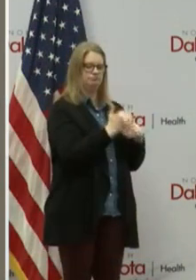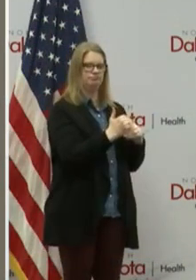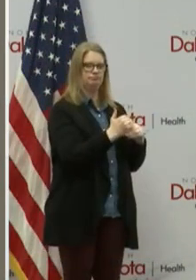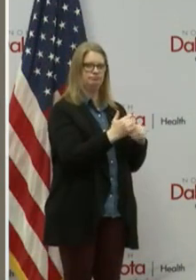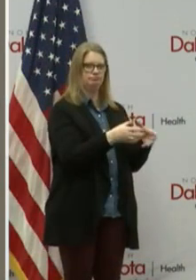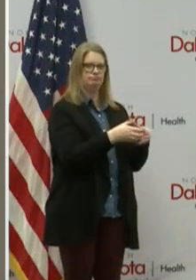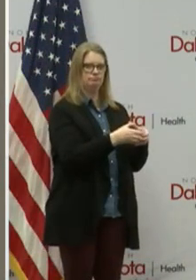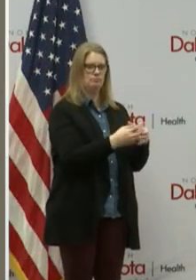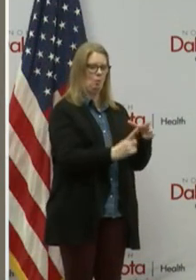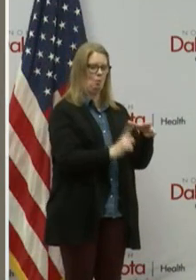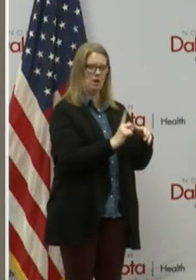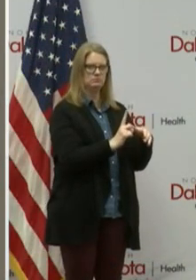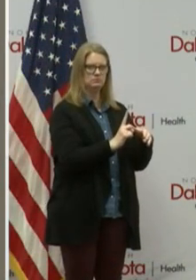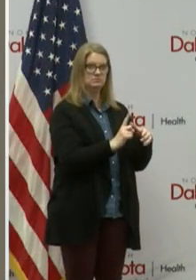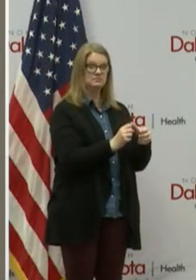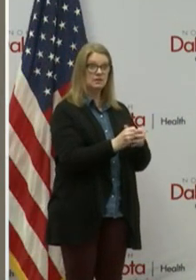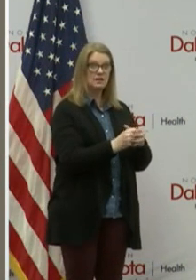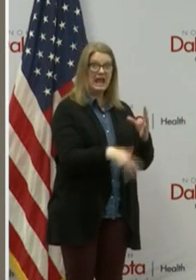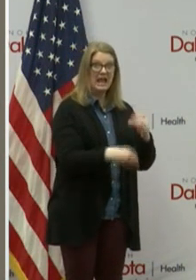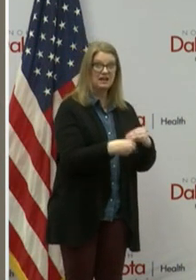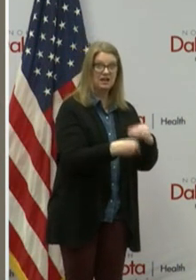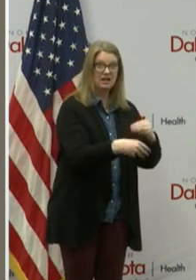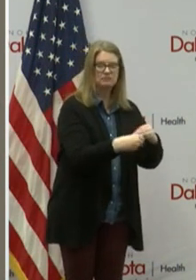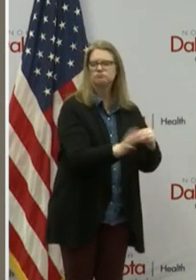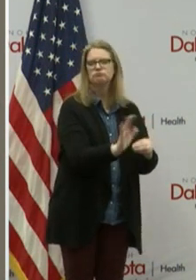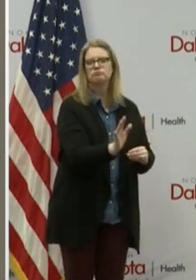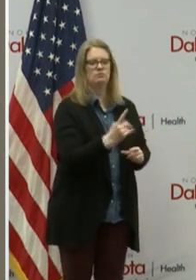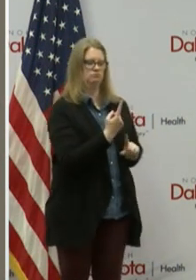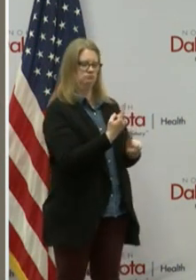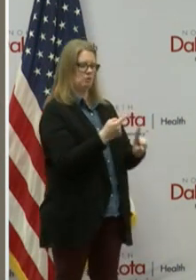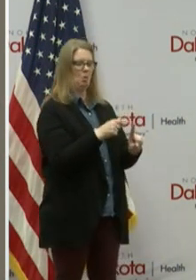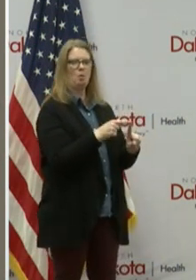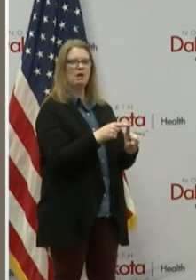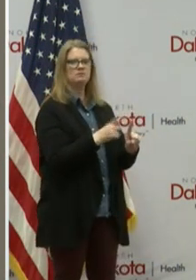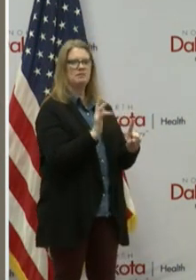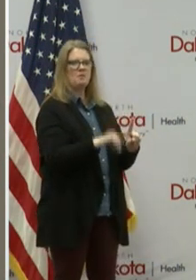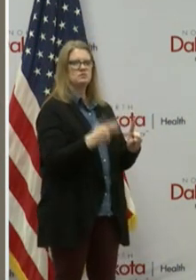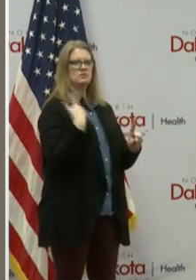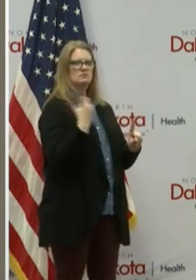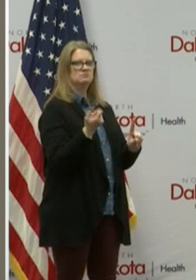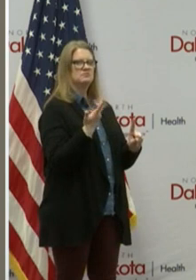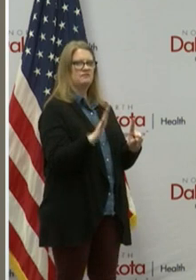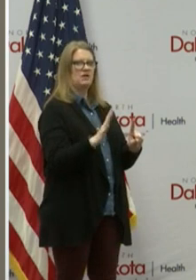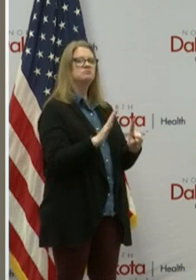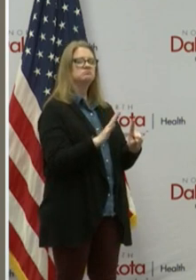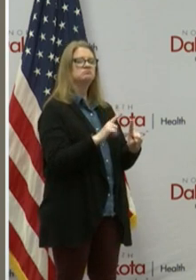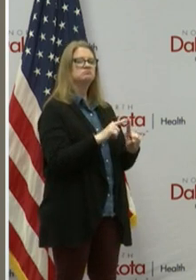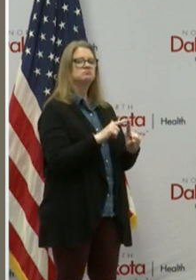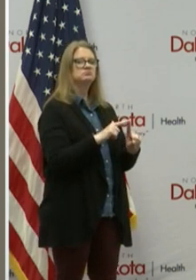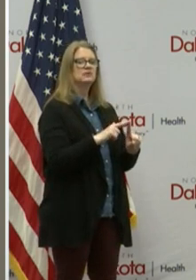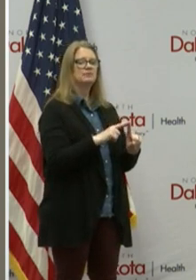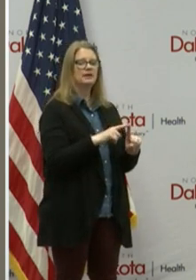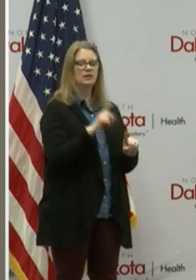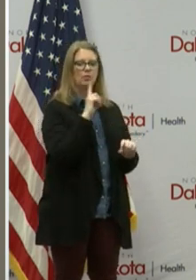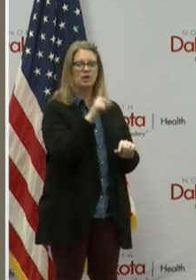FANTASTIC. THEY HAVE ONE POSITIVE AT THE AIR BASE AND HAS NO BREAKOUTS SINCE THEN.